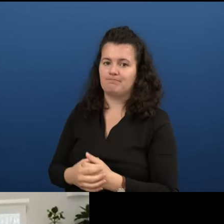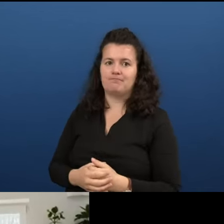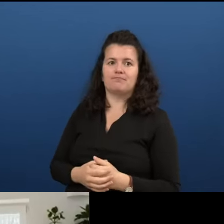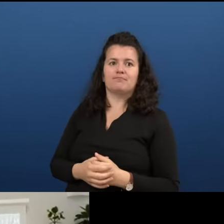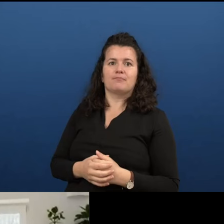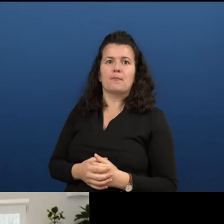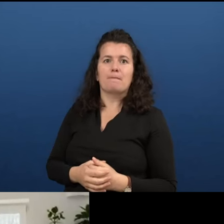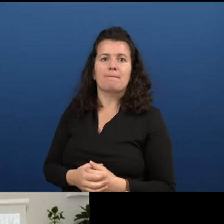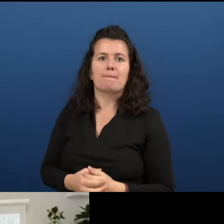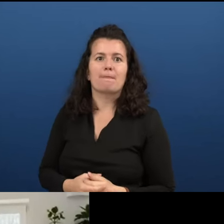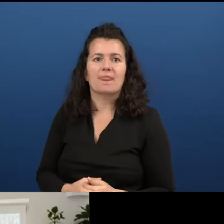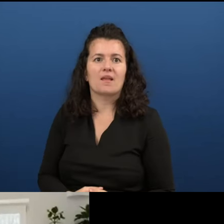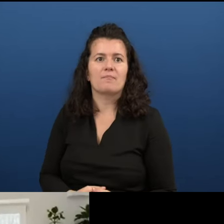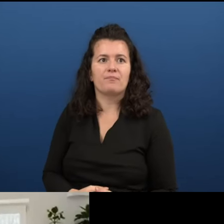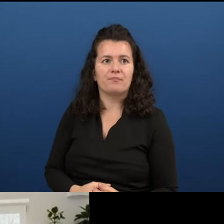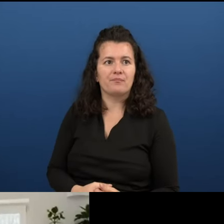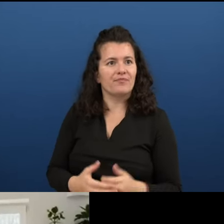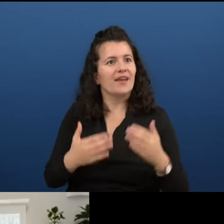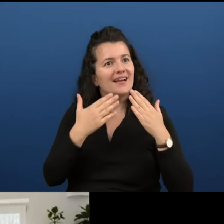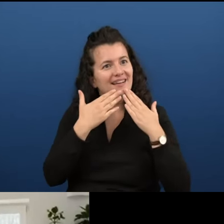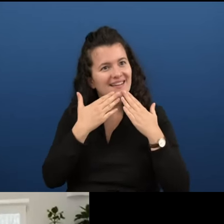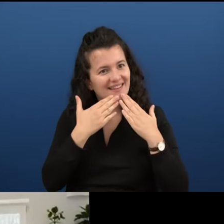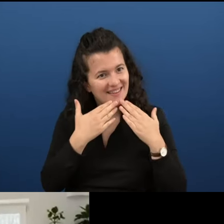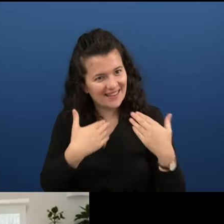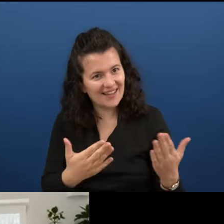thank you ever so much as well actually, and greetings from Nairobi.